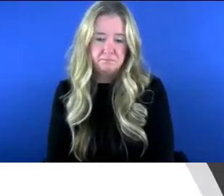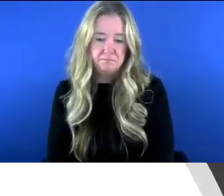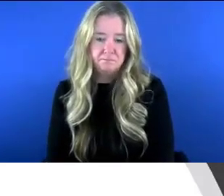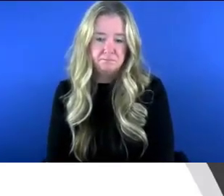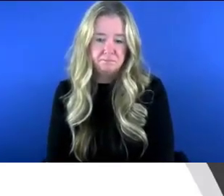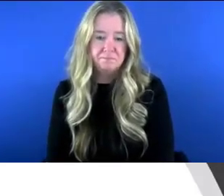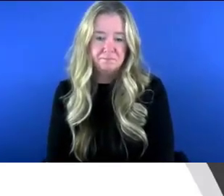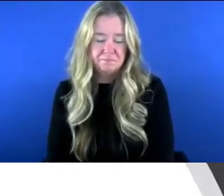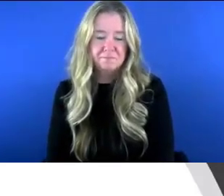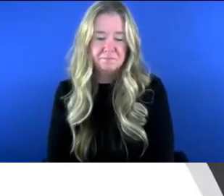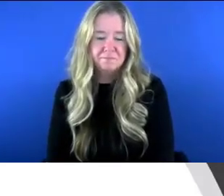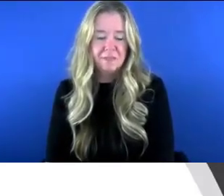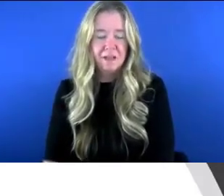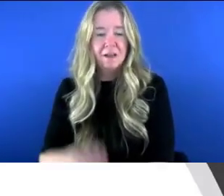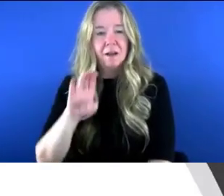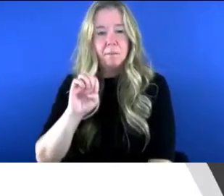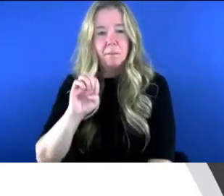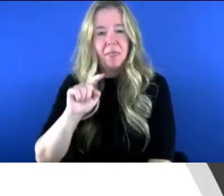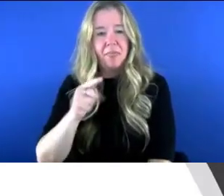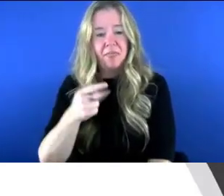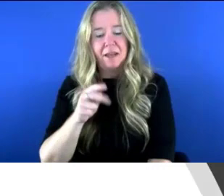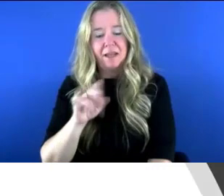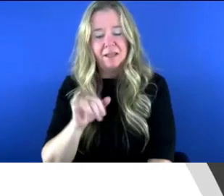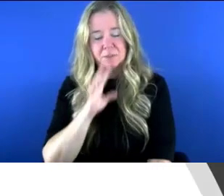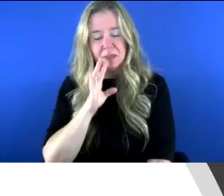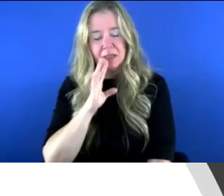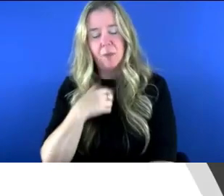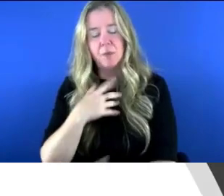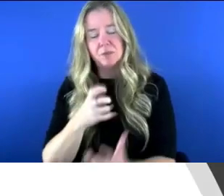BETHANY BLINSTRUB >> I was going to say-- I'm sorry, this is Bethany. I was going to say the same thing